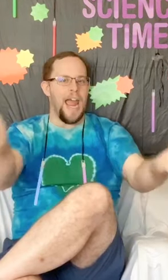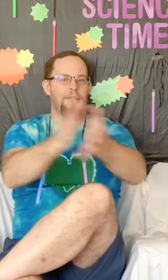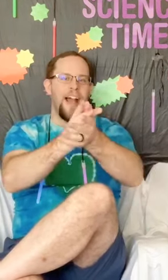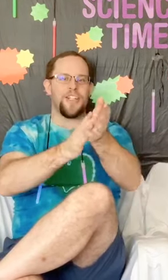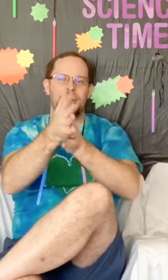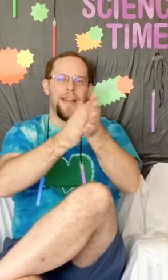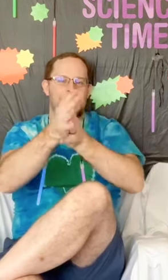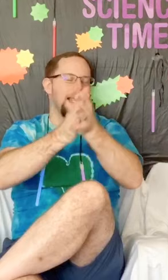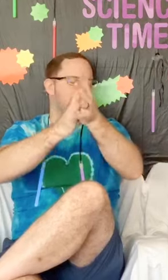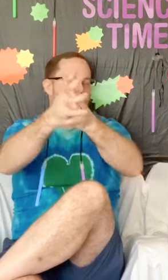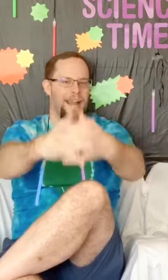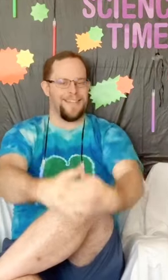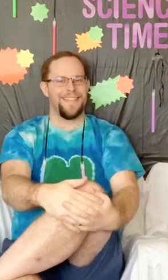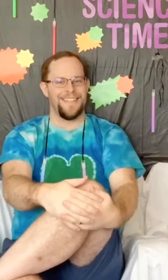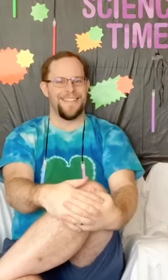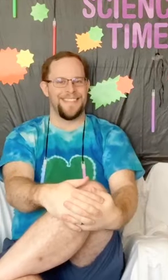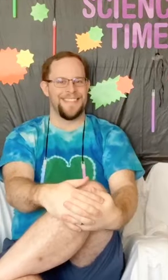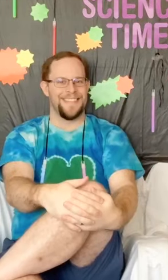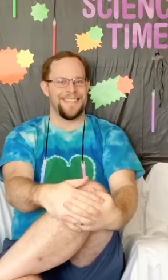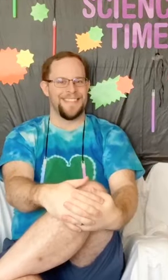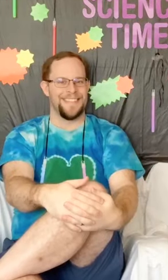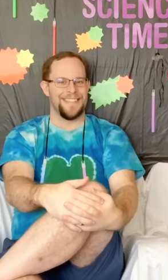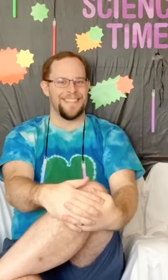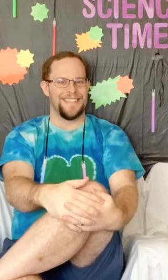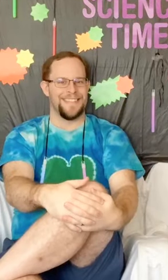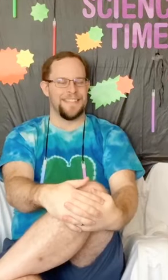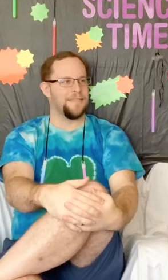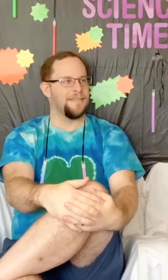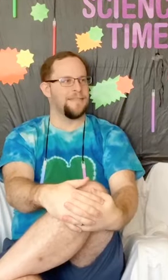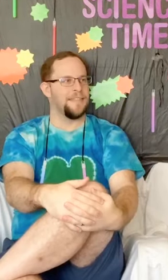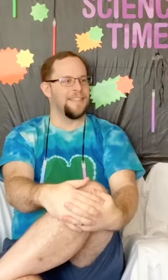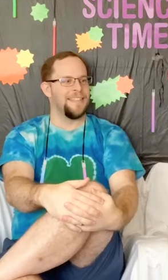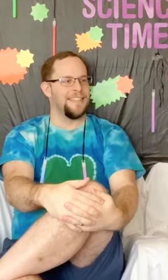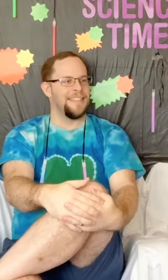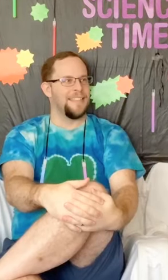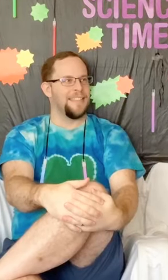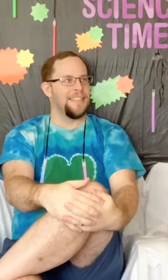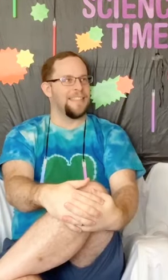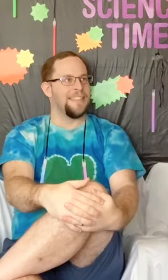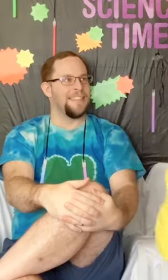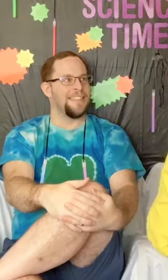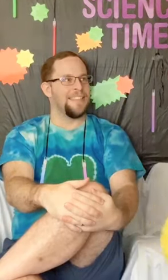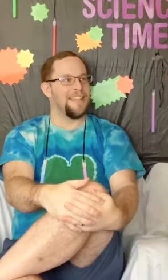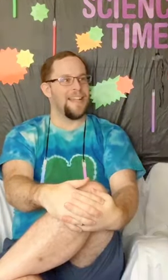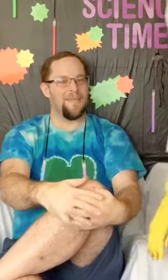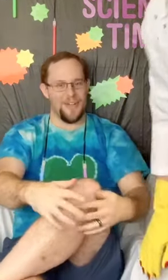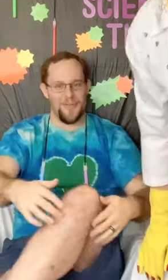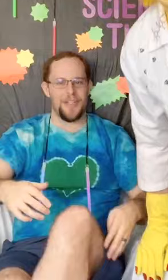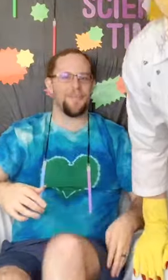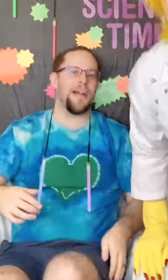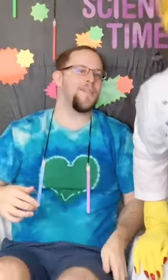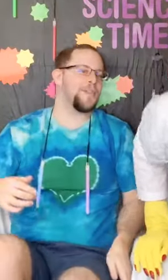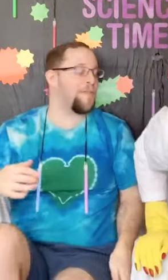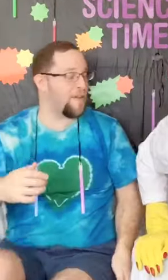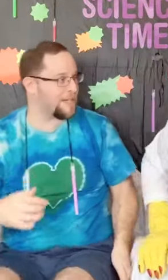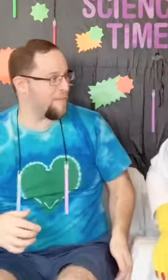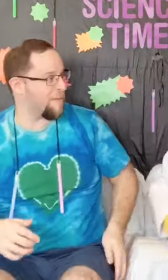We've got two minutes! Let's chat. CALI: Two minutes. Mr. Aaron, what's your favorite time of...thing about science? AARON: What's my favorite time about